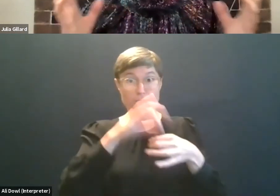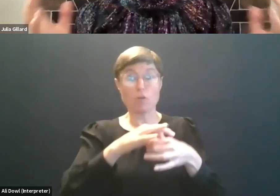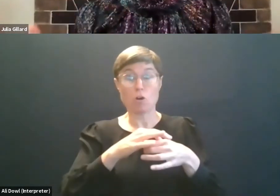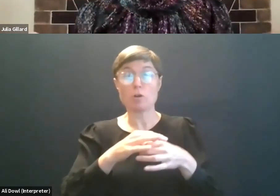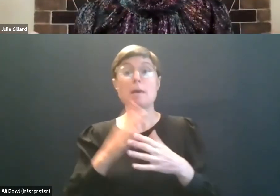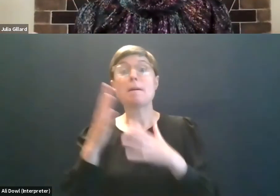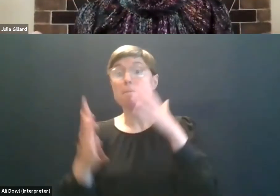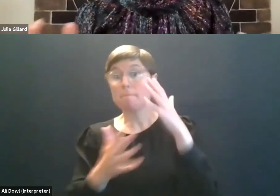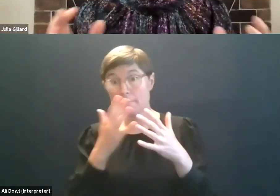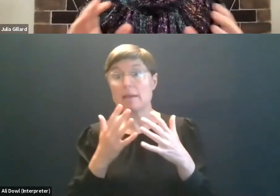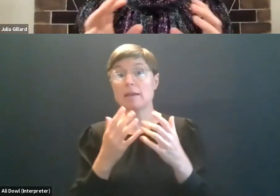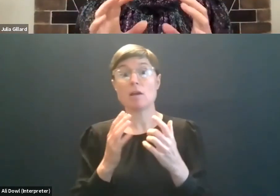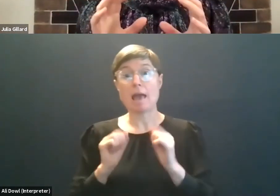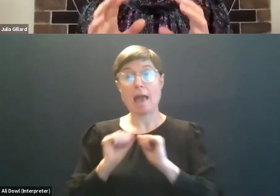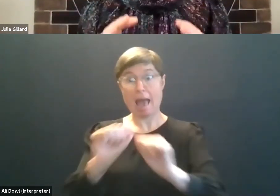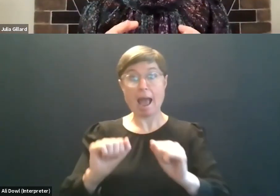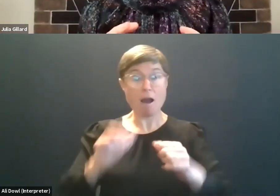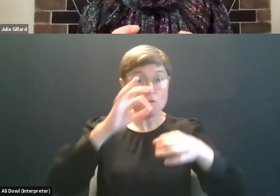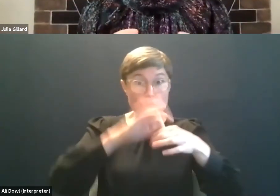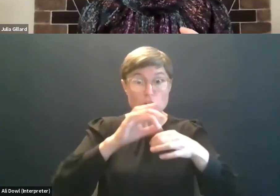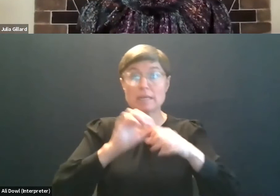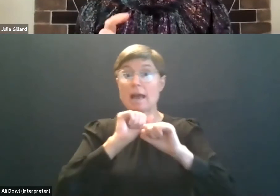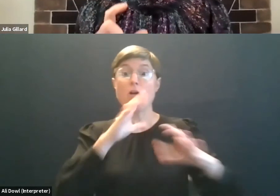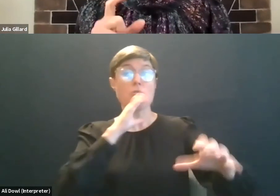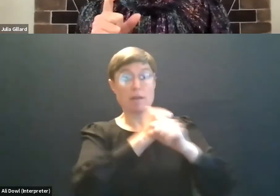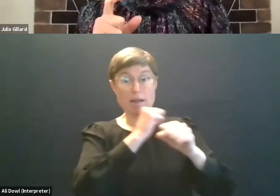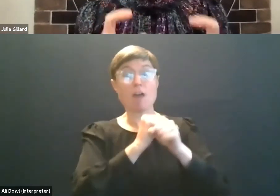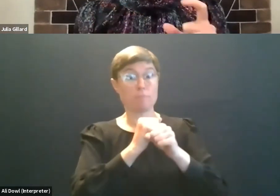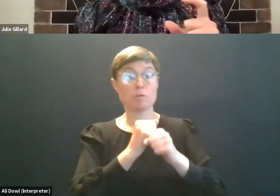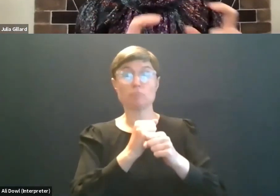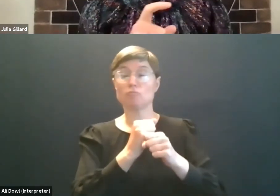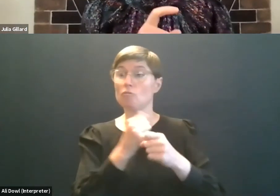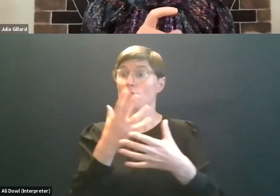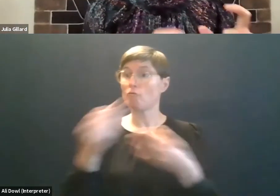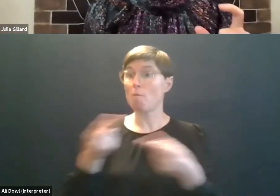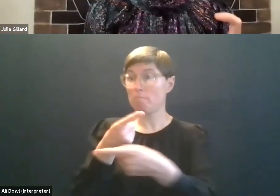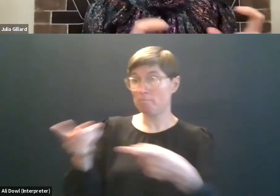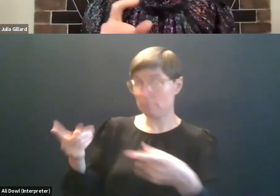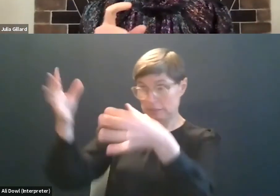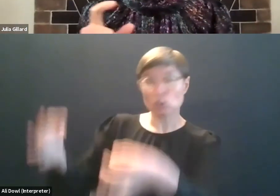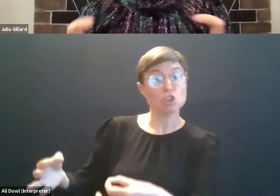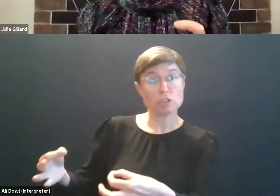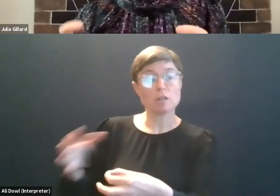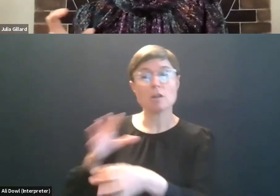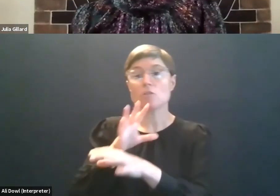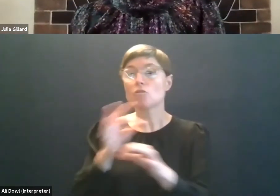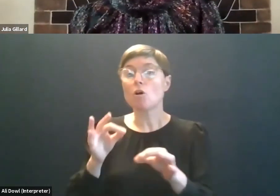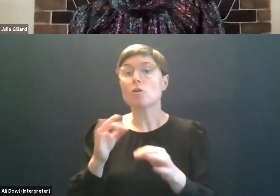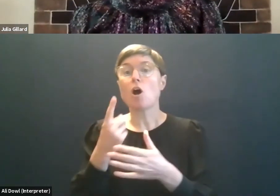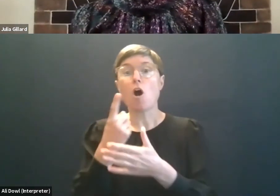about everyone and it's not about turning out votes from highly-motivated groups who